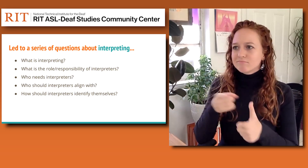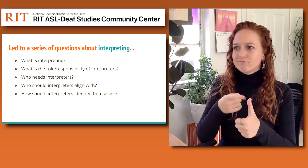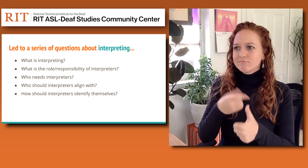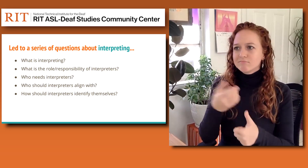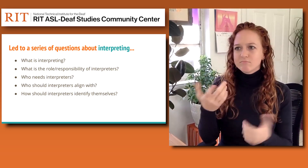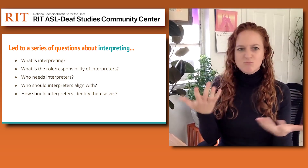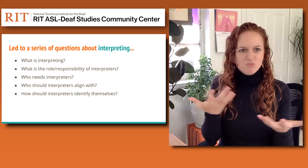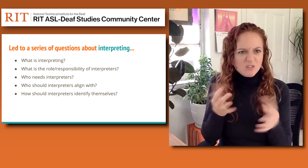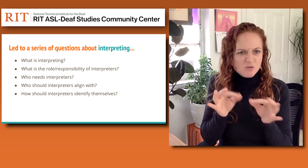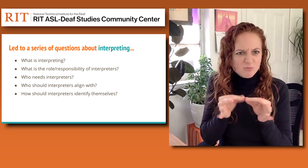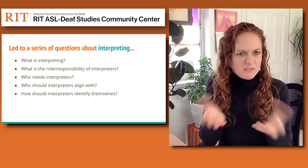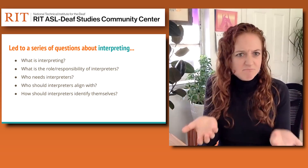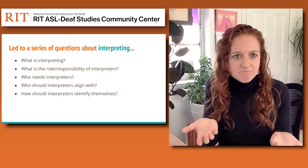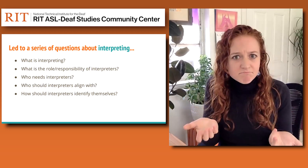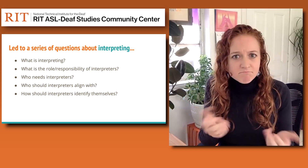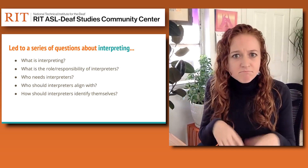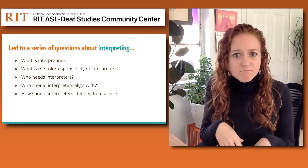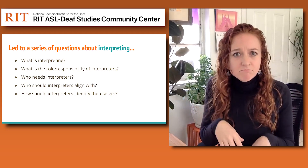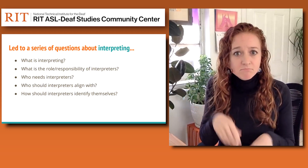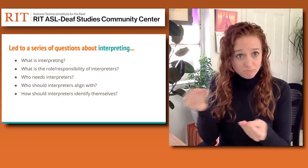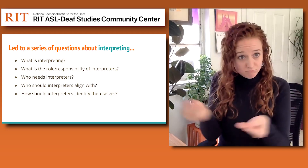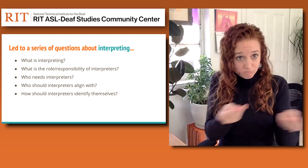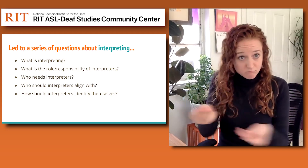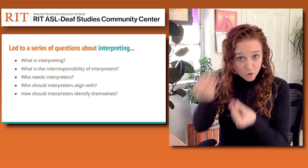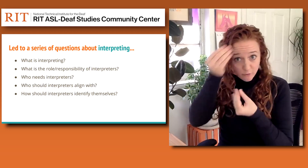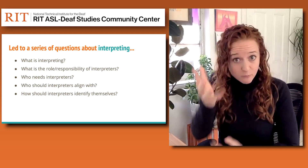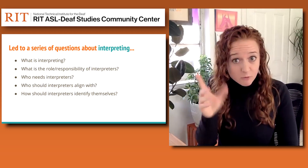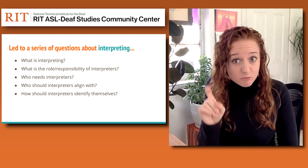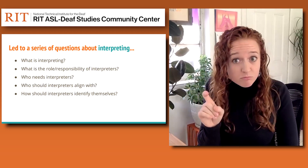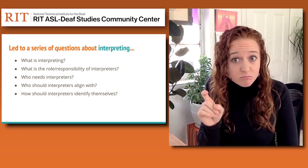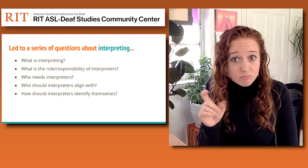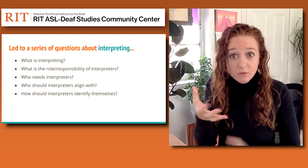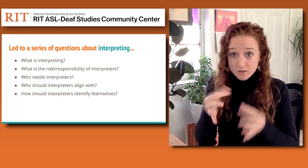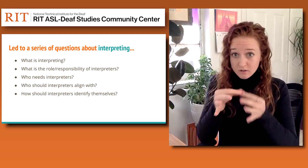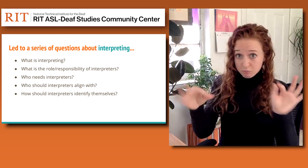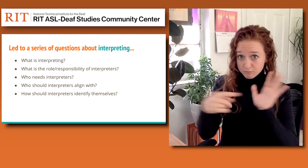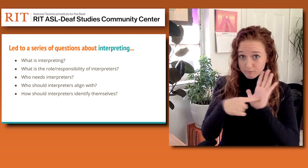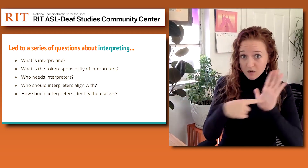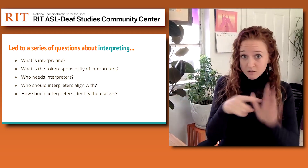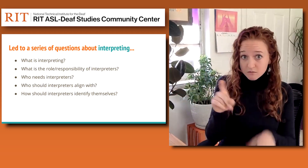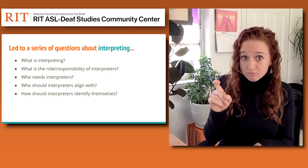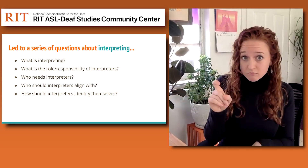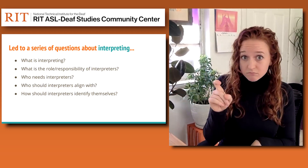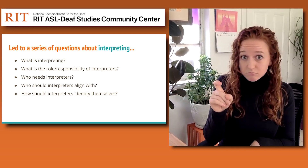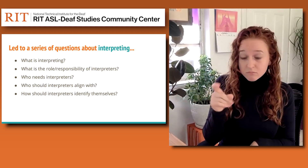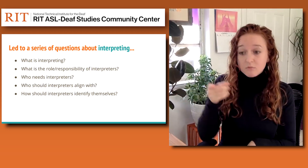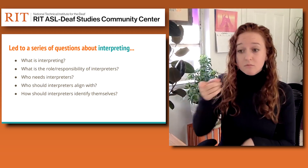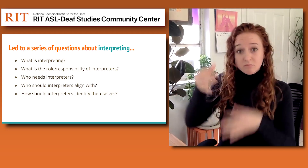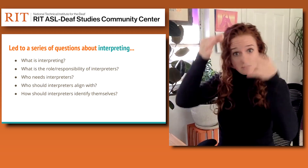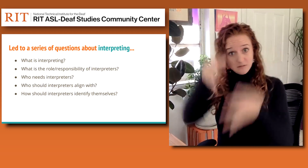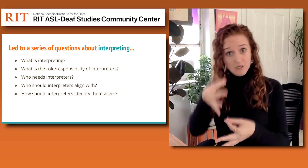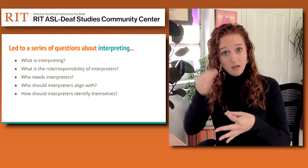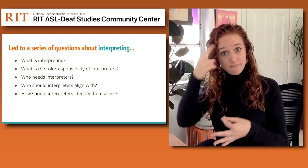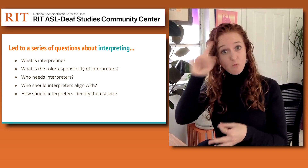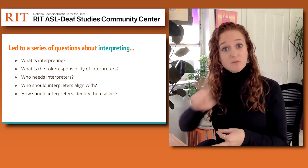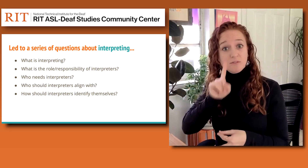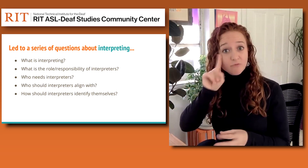of myself and the interpreter and the hearing person. So, what does interpreting mean? Are they just language models? Are they mediating language?